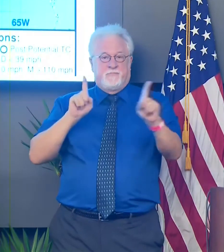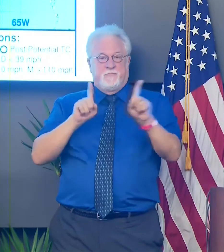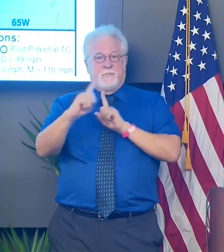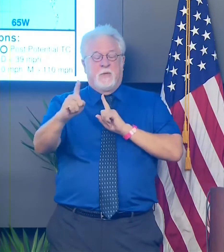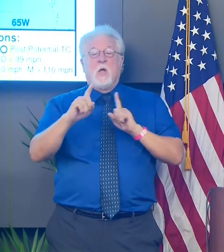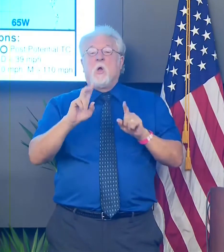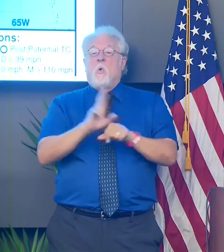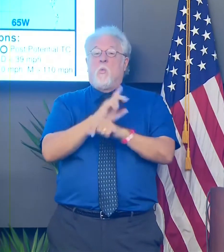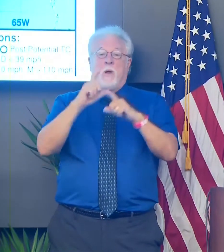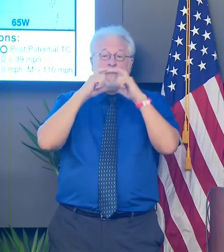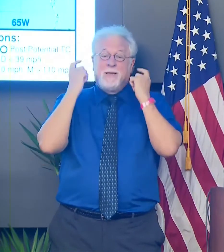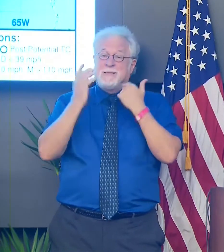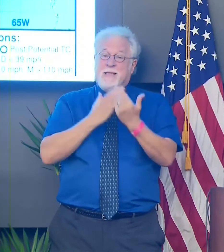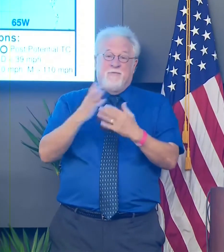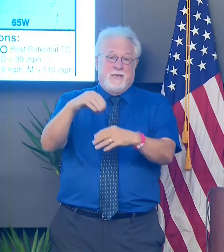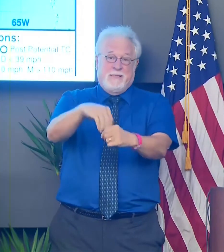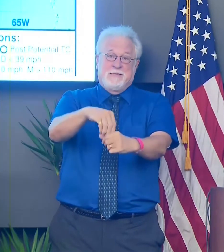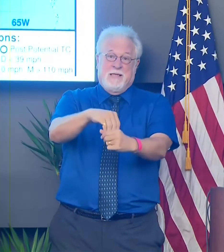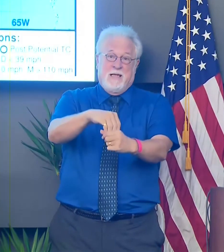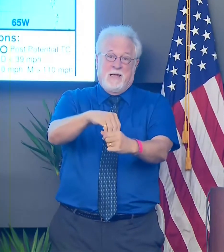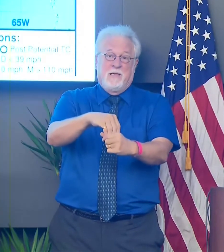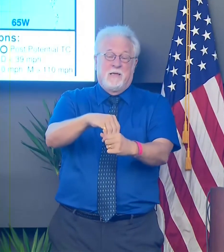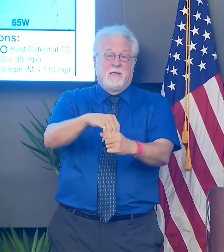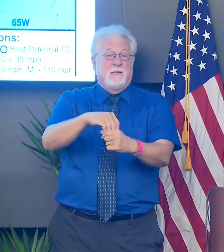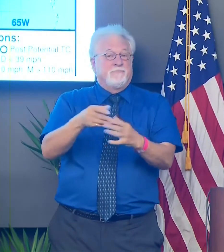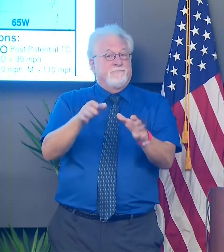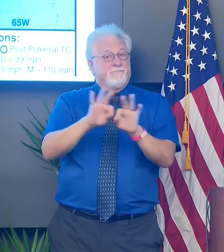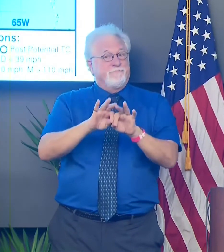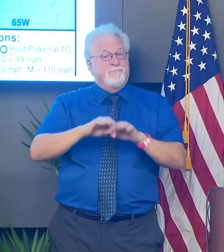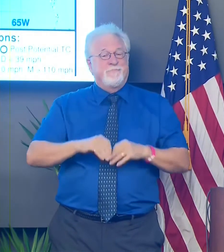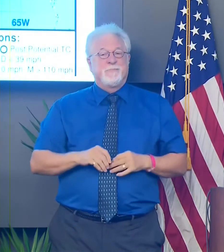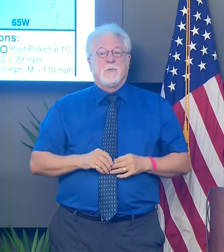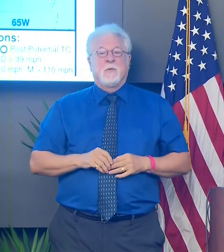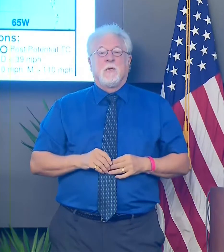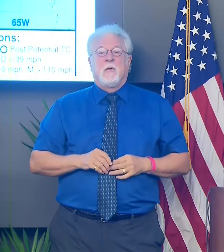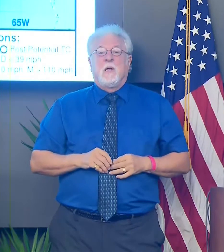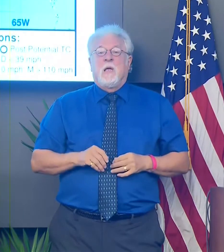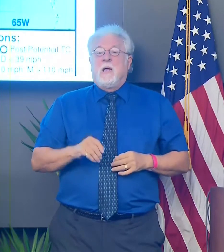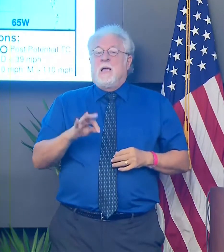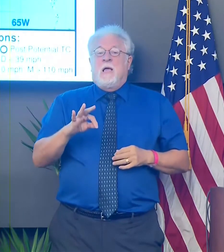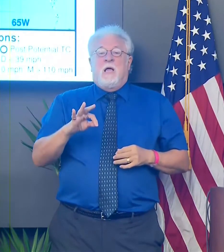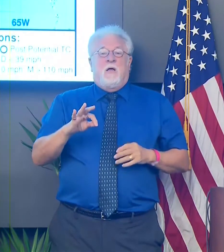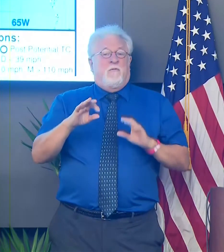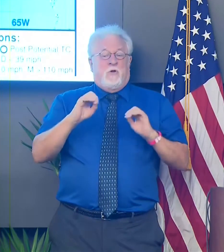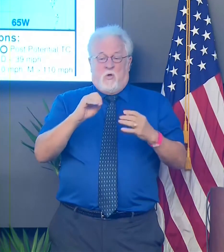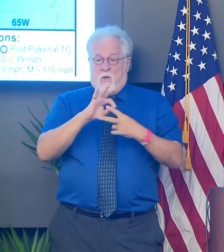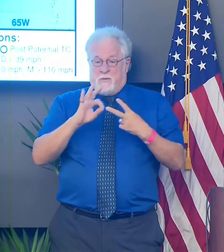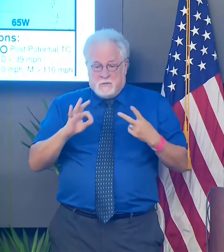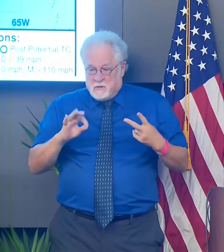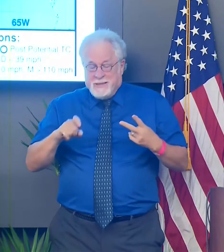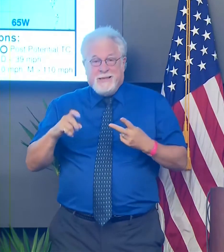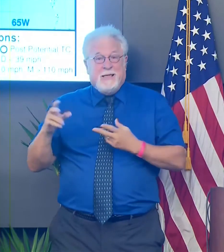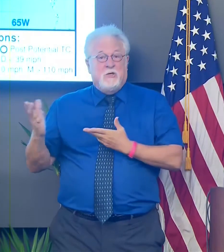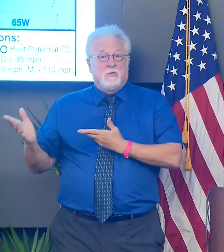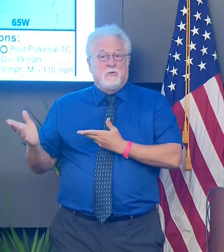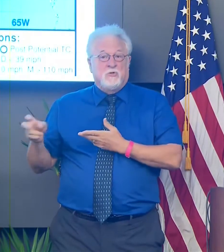AND SO TRY TO STAY COHORTED BY A HOUSEHOLD AS MUCH AS YOU CAN. AND PHYSICALLY DISTANCE. WEAR MASKS! EVEN IN THE HOME.